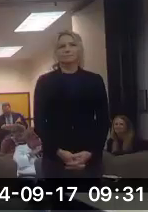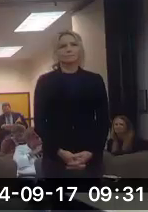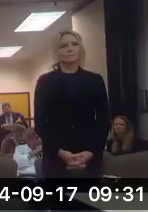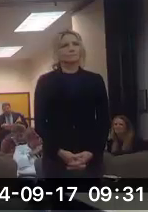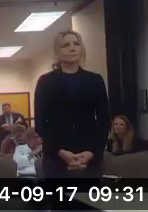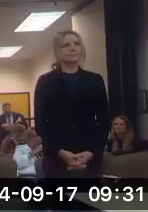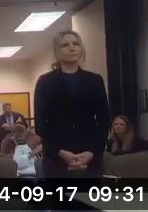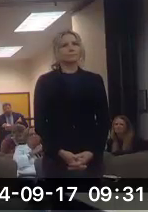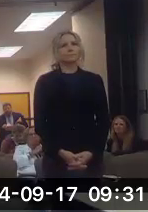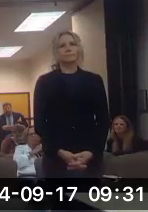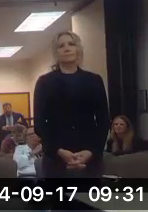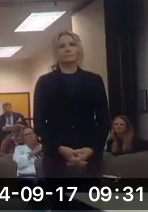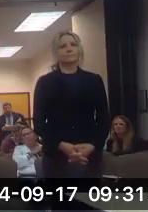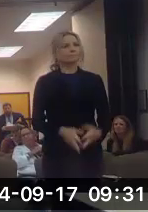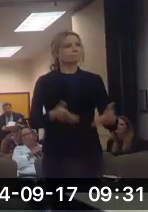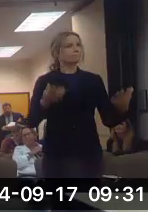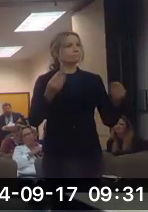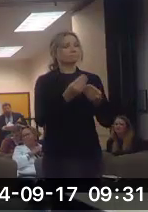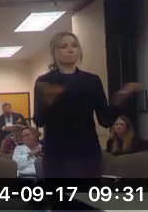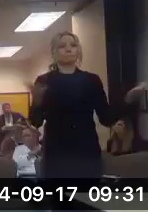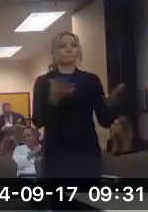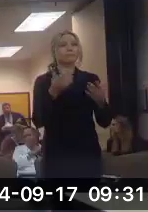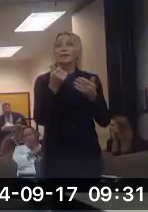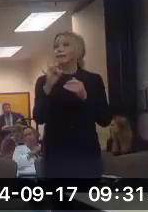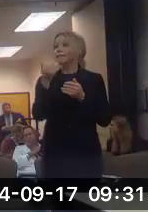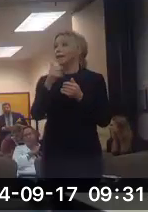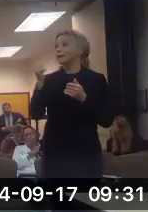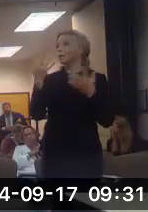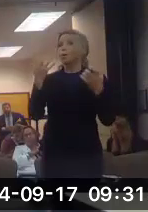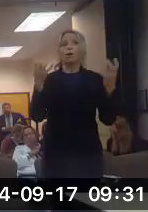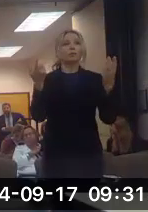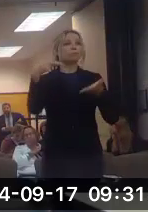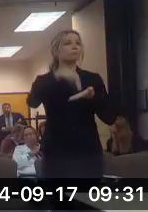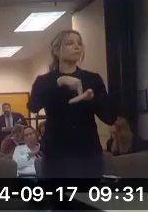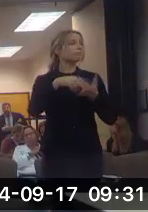Reginald Parson: There's still plenty of opportunity. If anyone wants to Reginald Parson: come up and offer a comment.